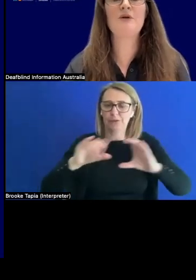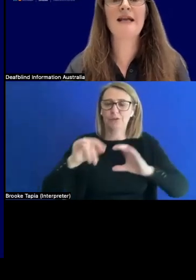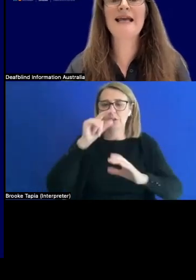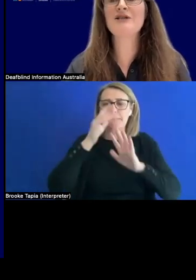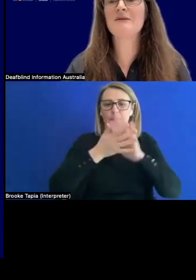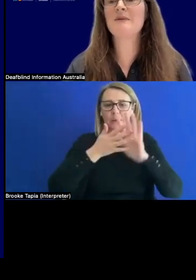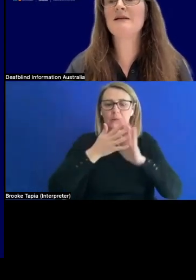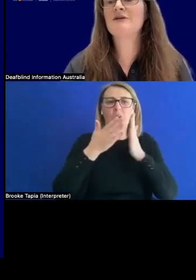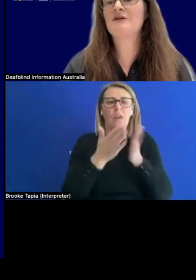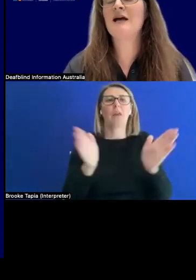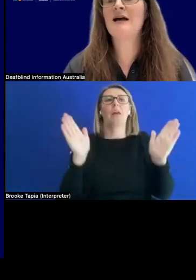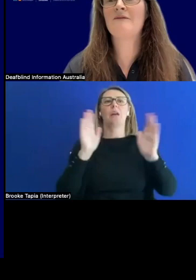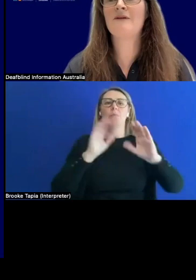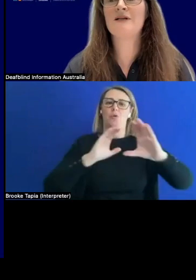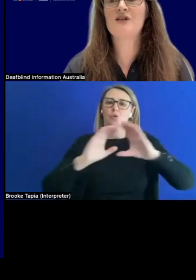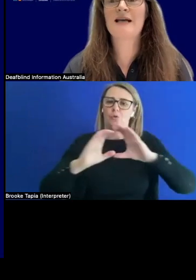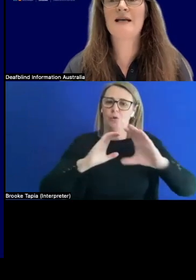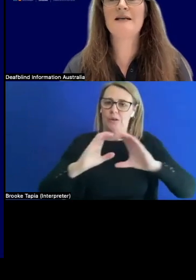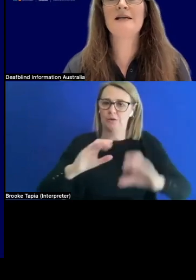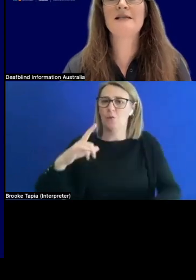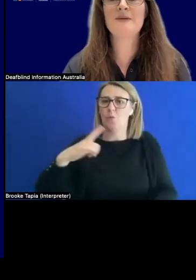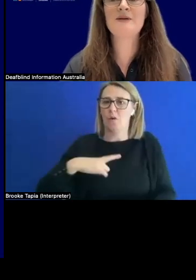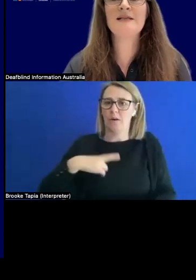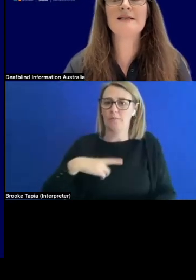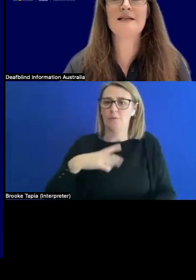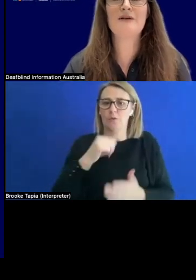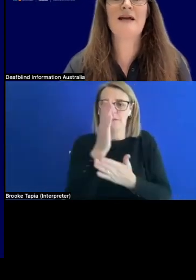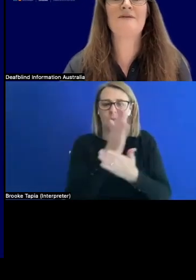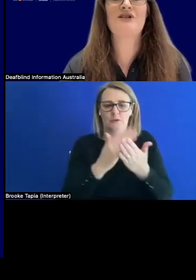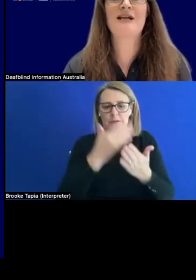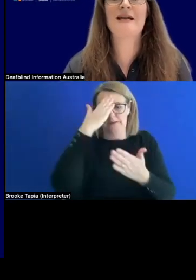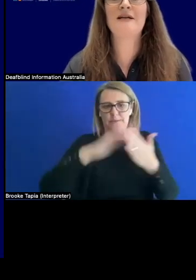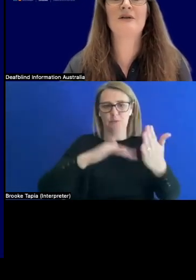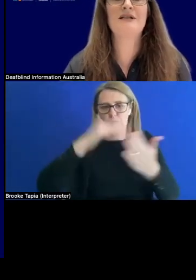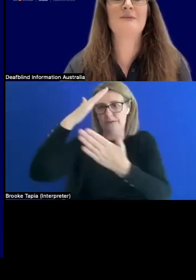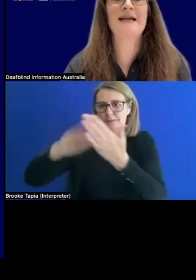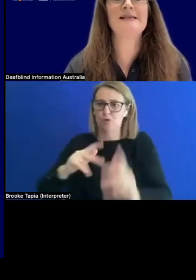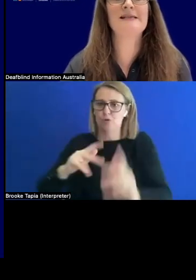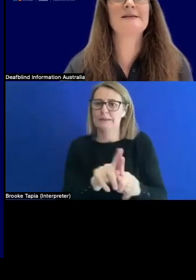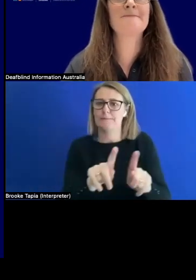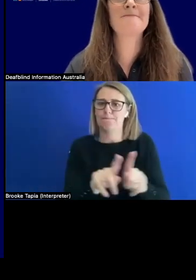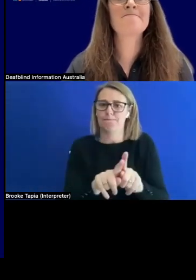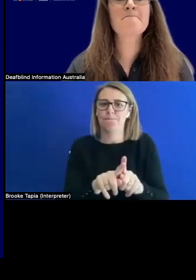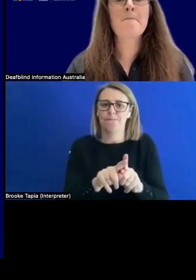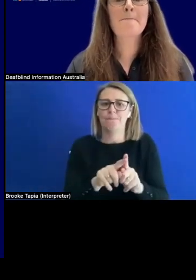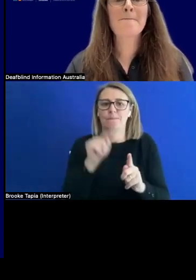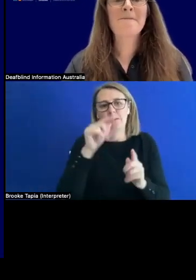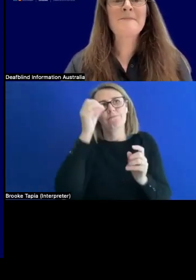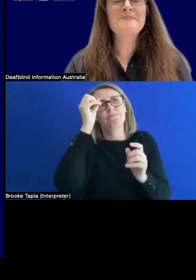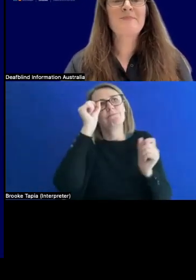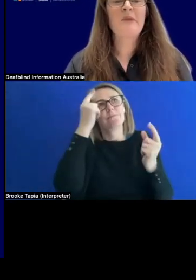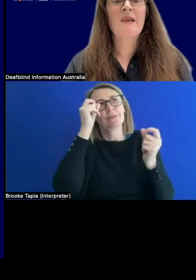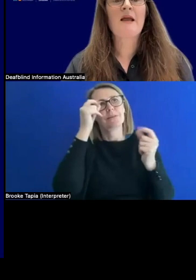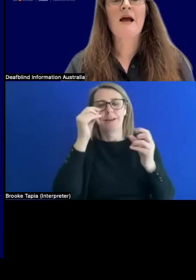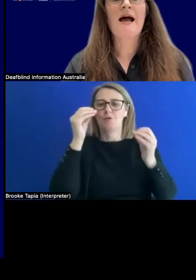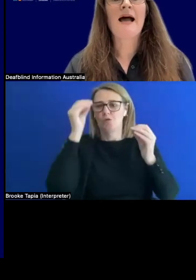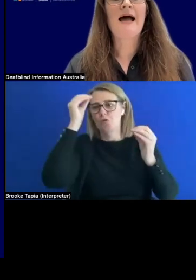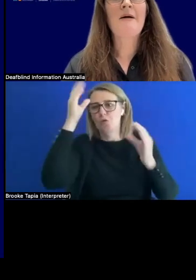communication because you have a shared experience and you have a shared knowledge base.